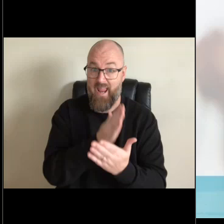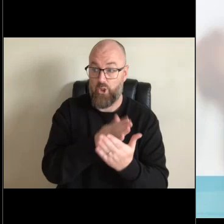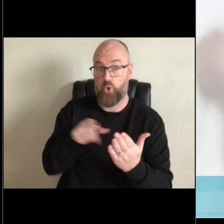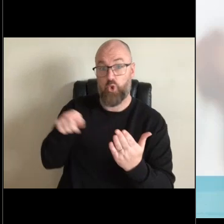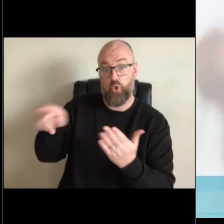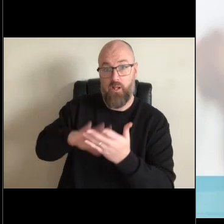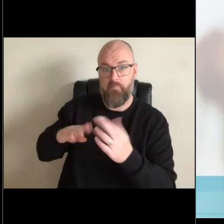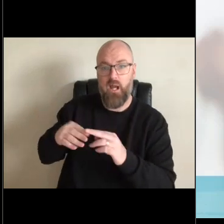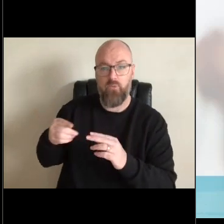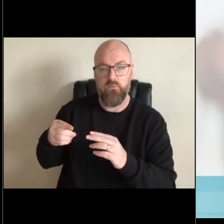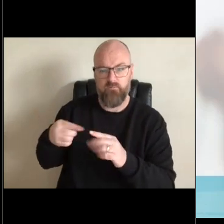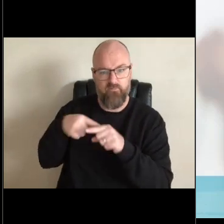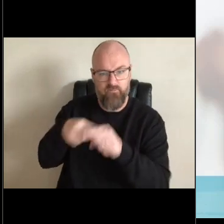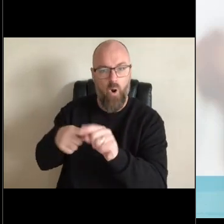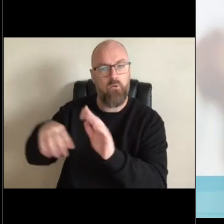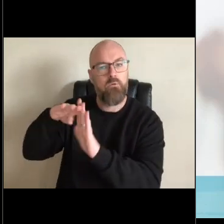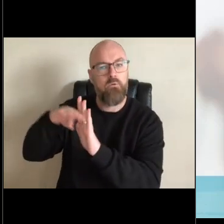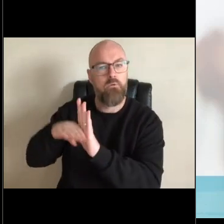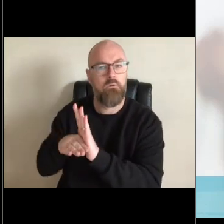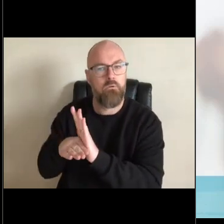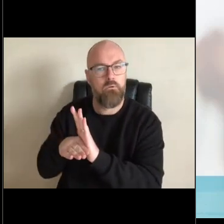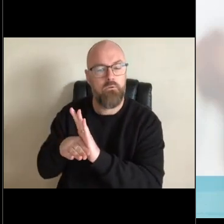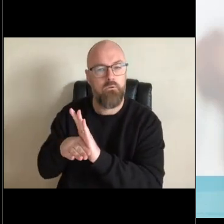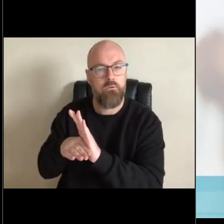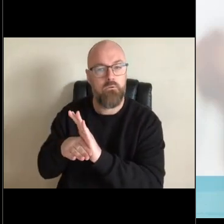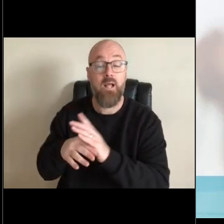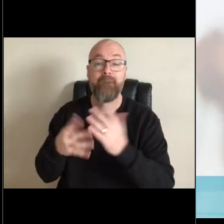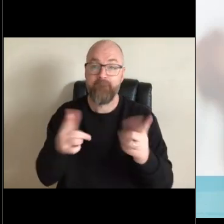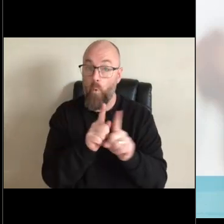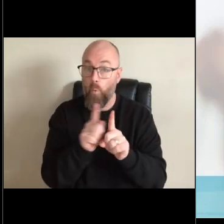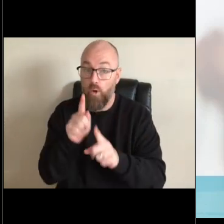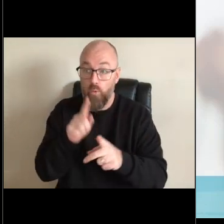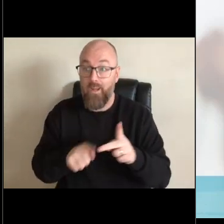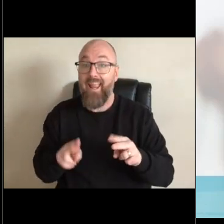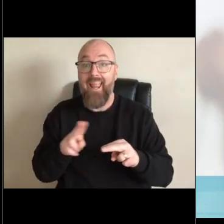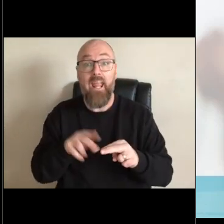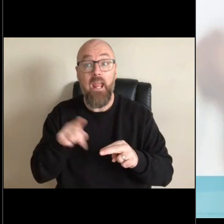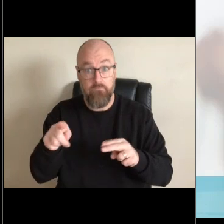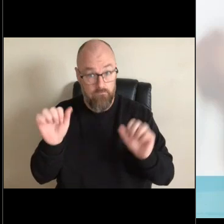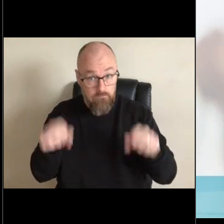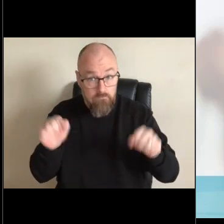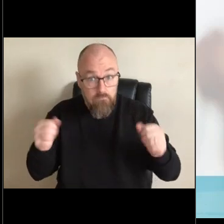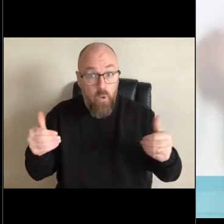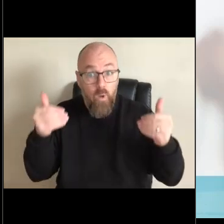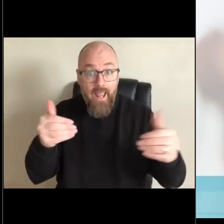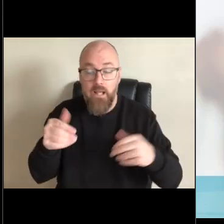and it's I guess possible that if um that goes ahead um the other parent the one who um has care